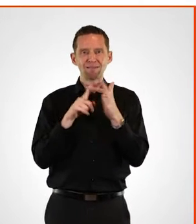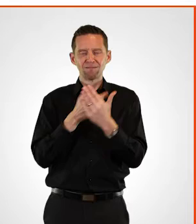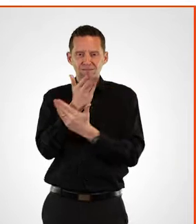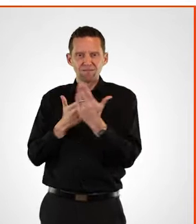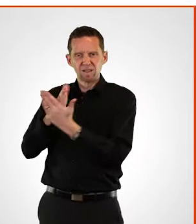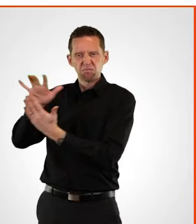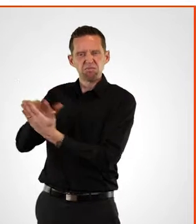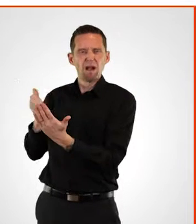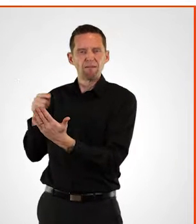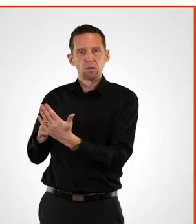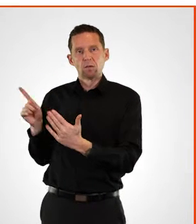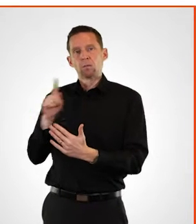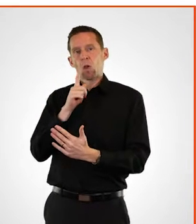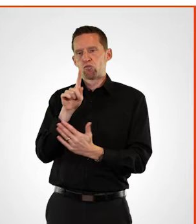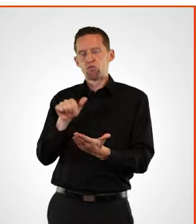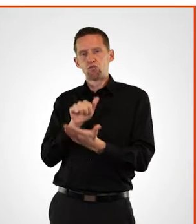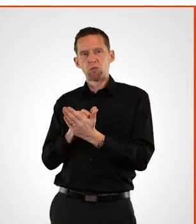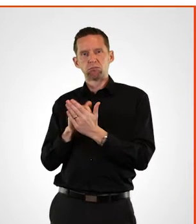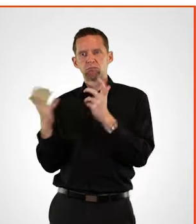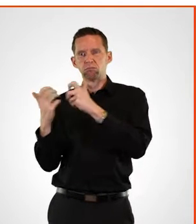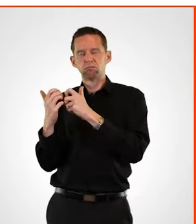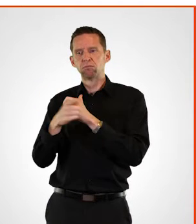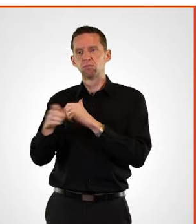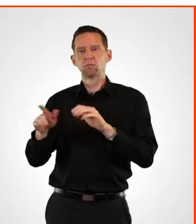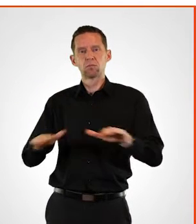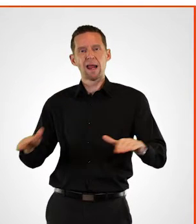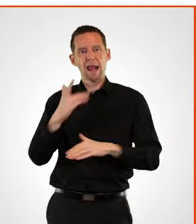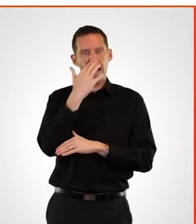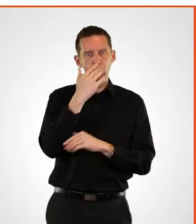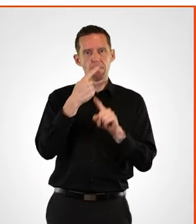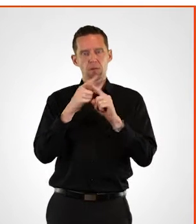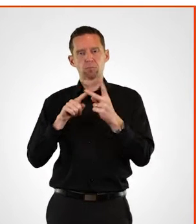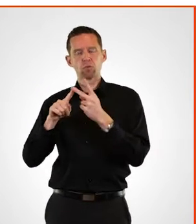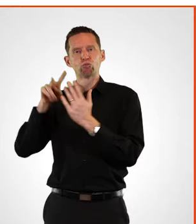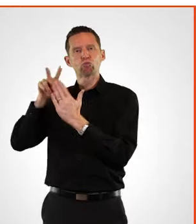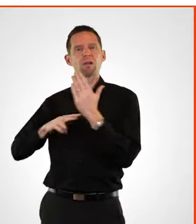and they tell you the age interest as well as the reading level.